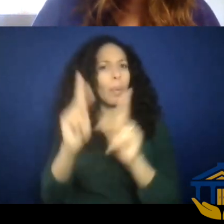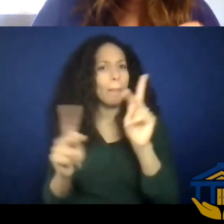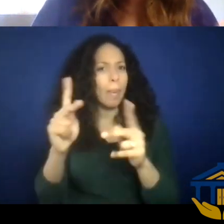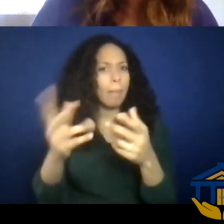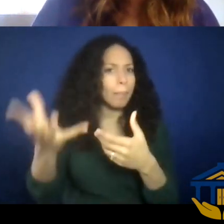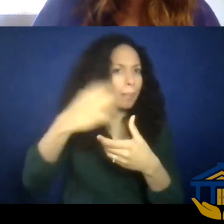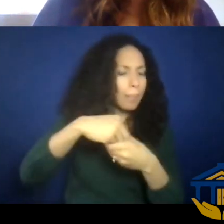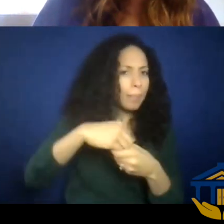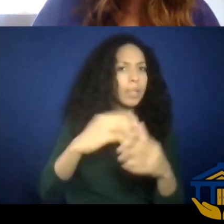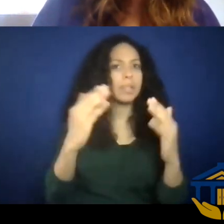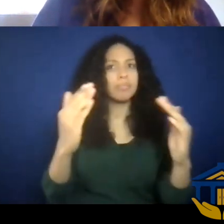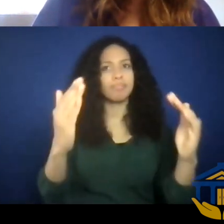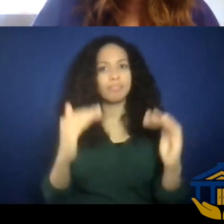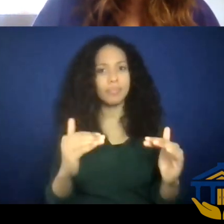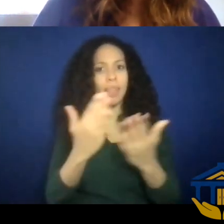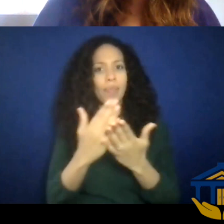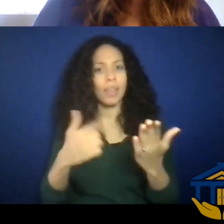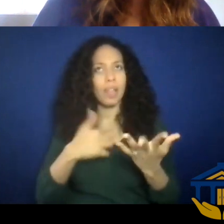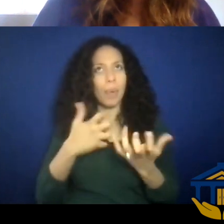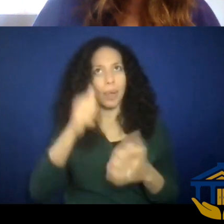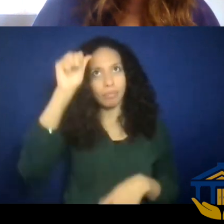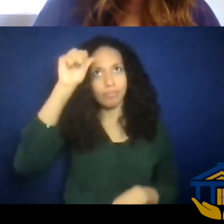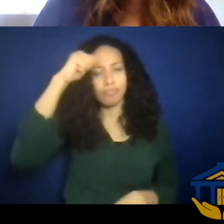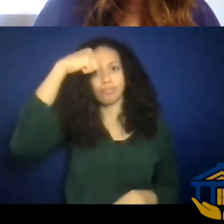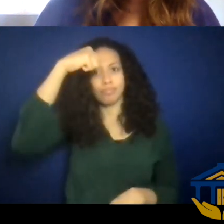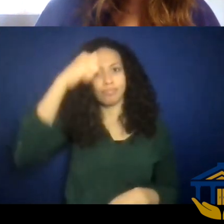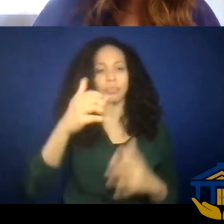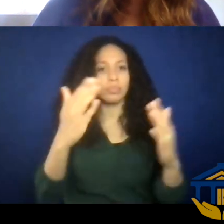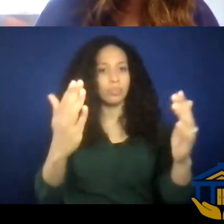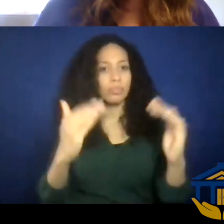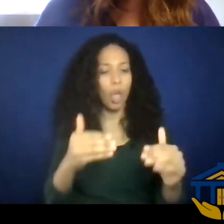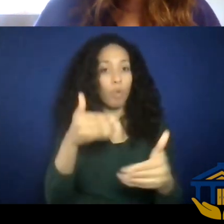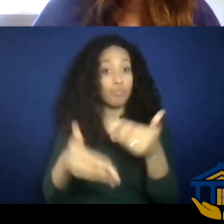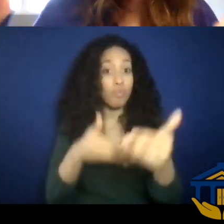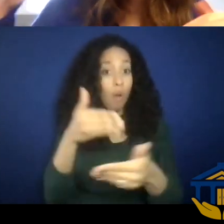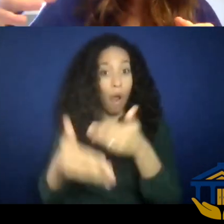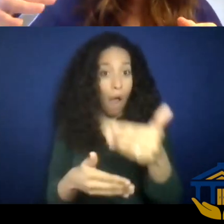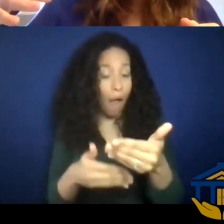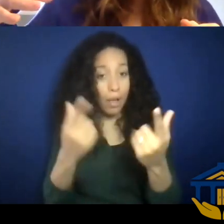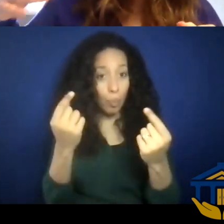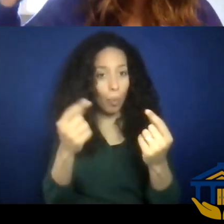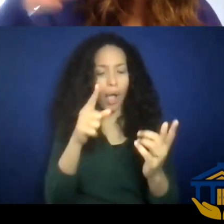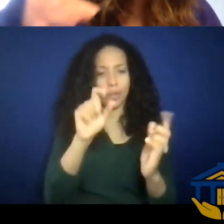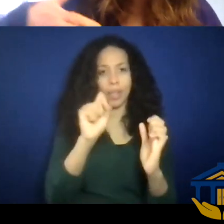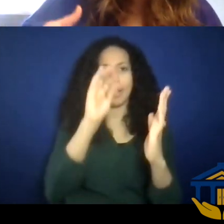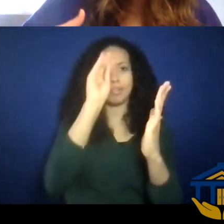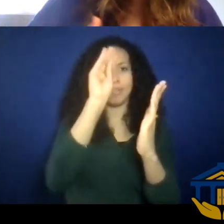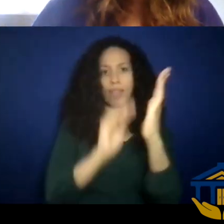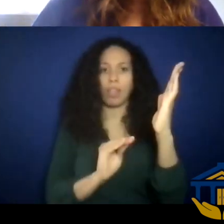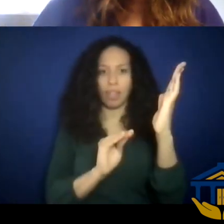Progress that has been, is being made or just any, you know, anything that you want to address,